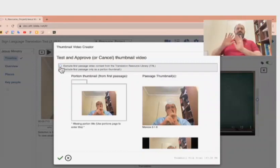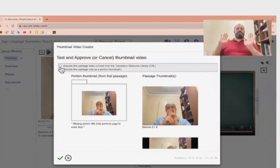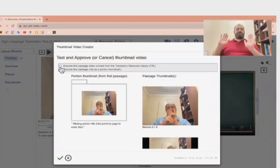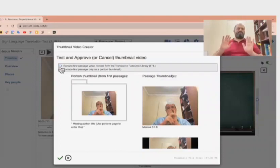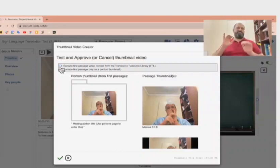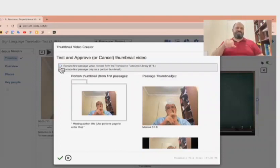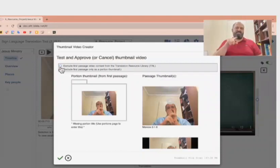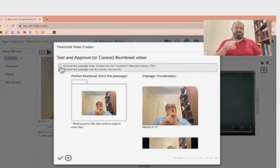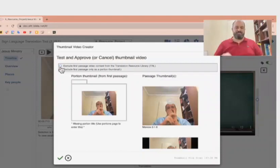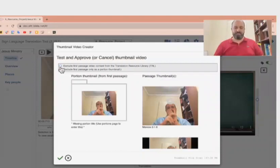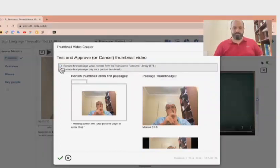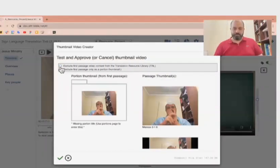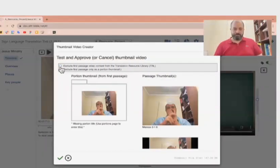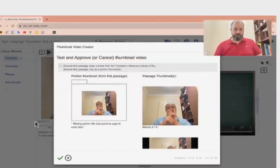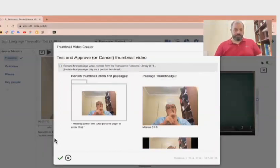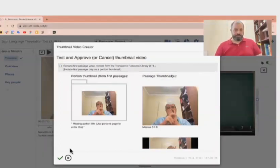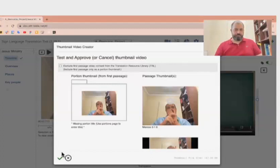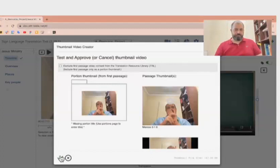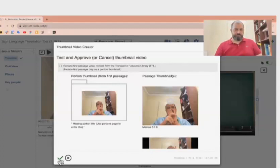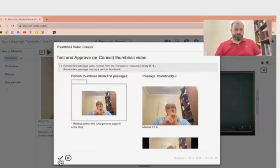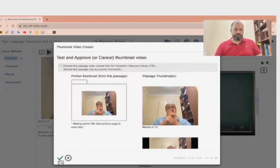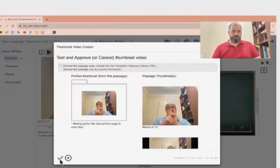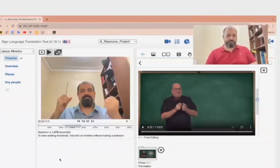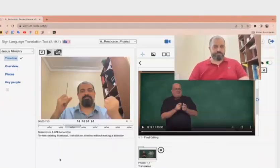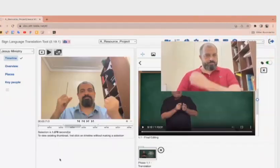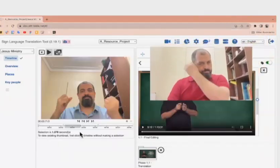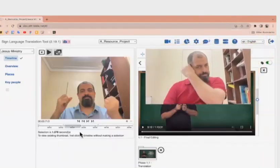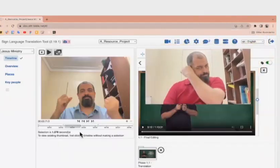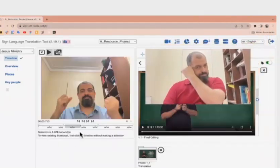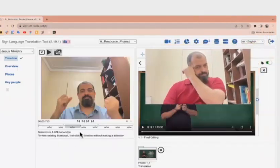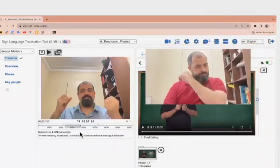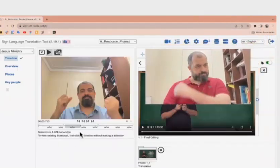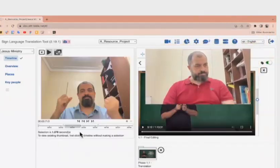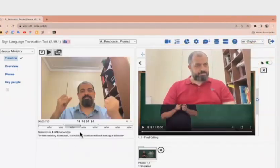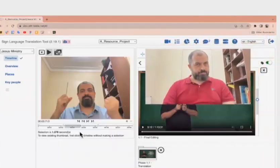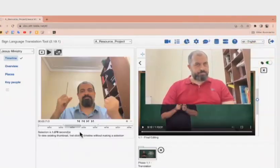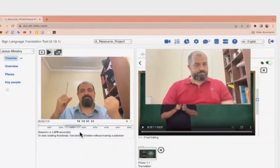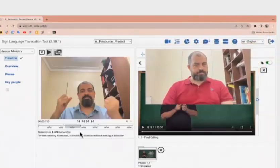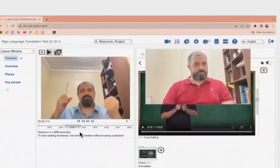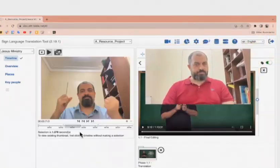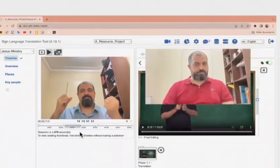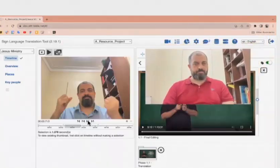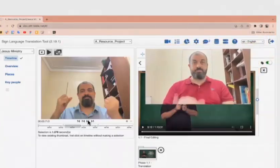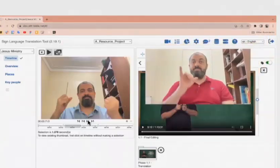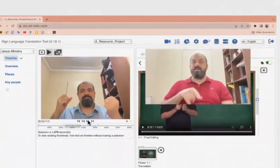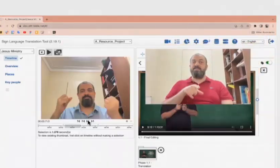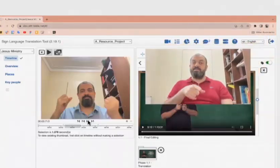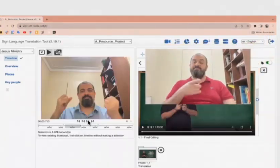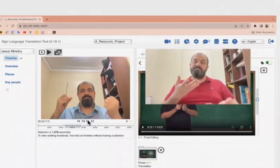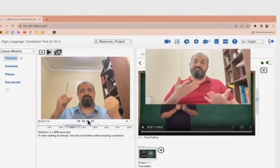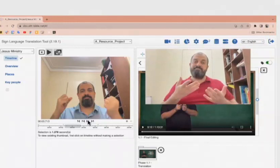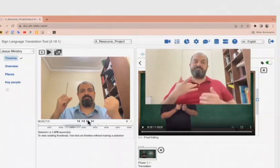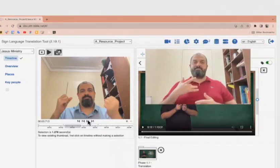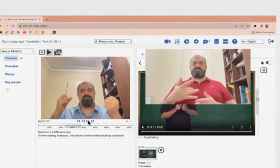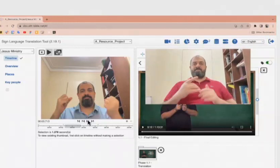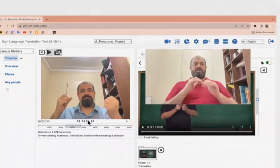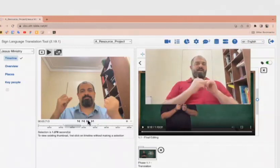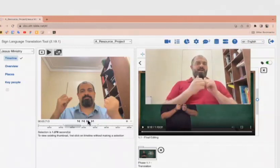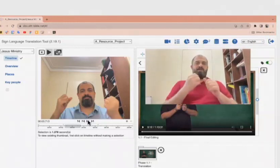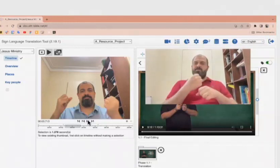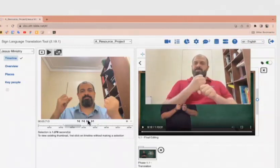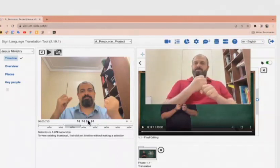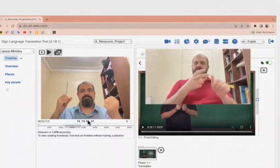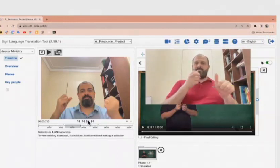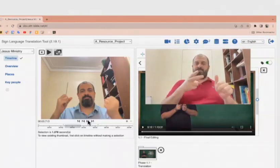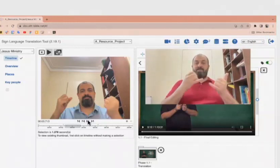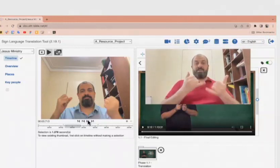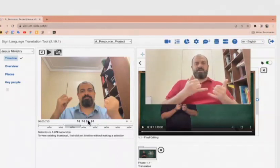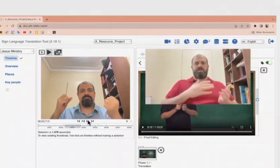So that it's just showing up on the thumbnail and not in the, the portion, the collection of video resources there.